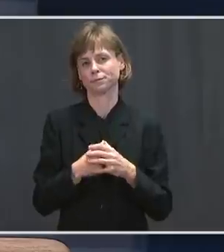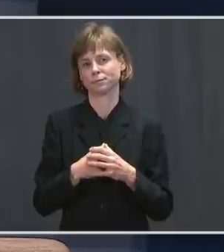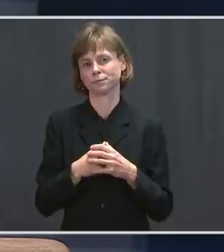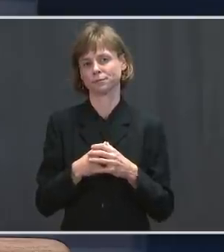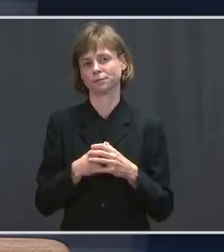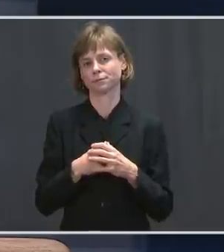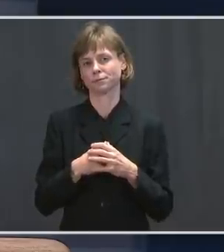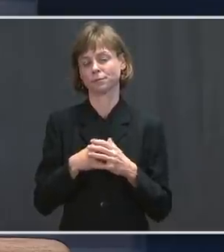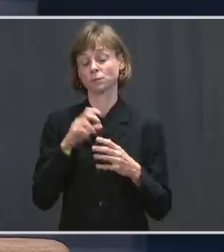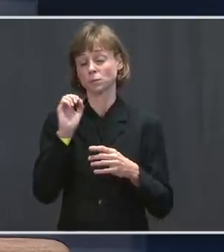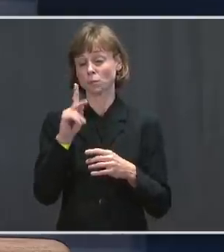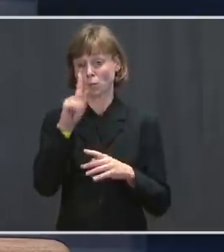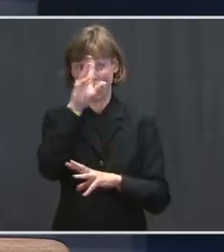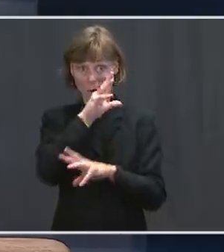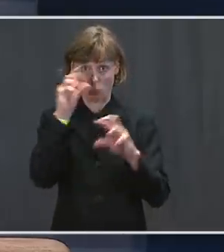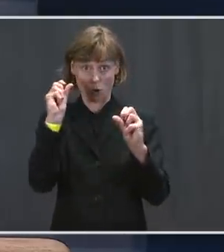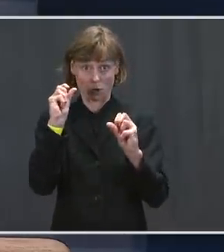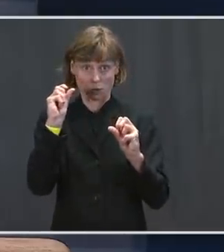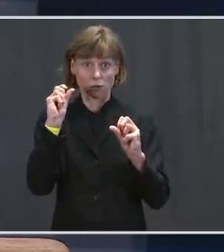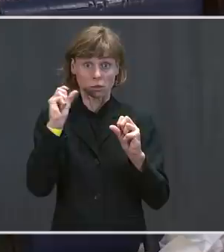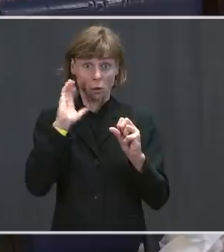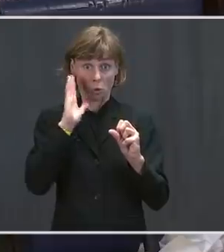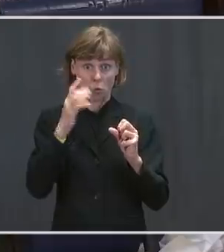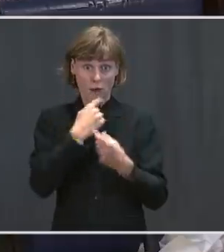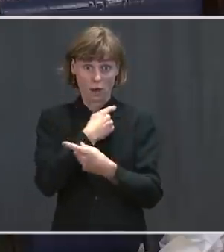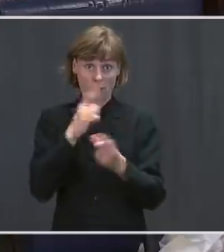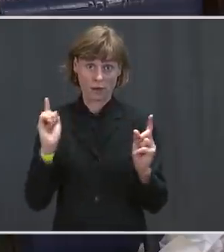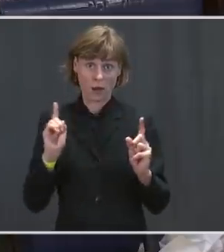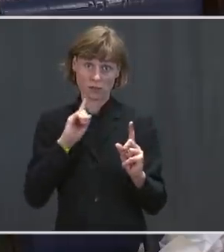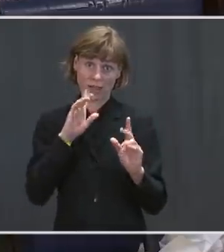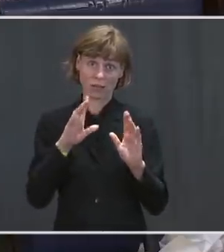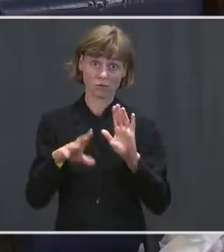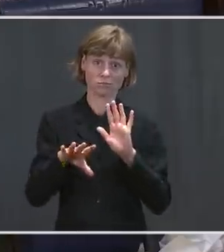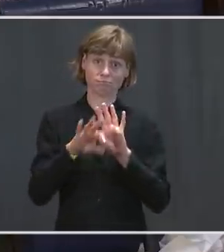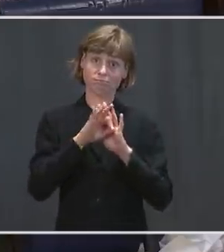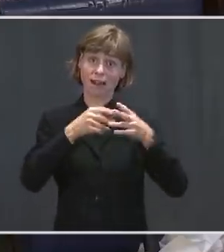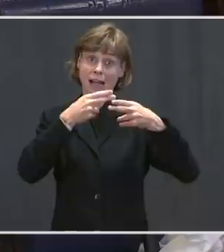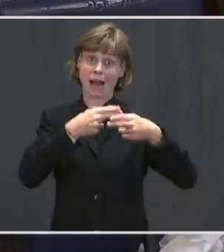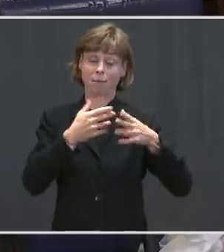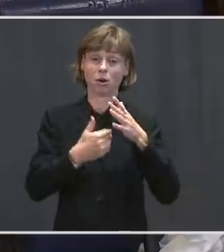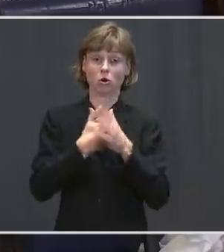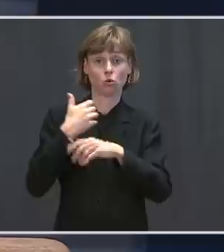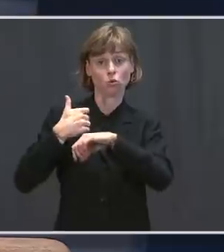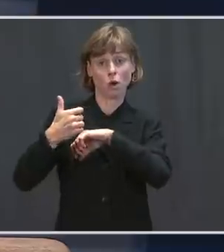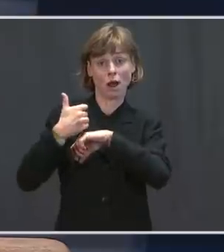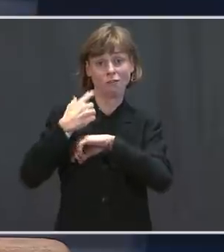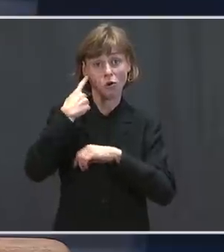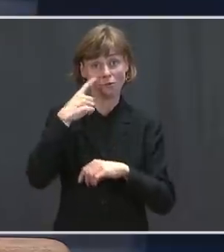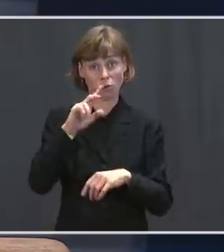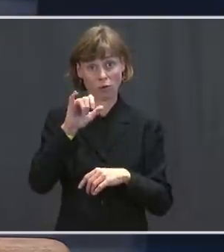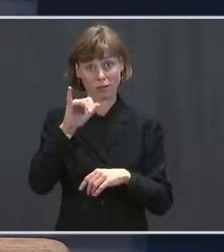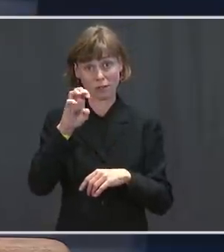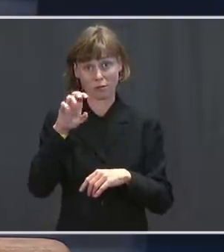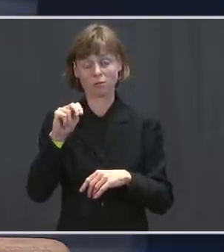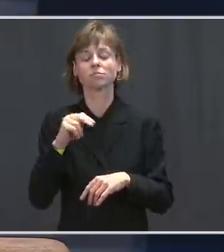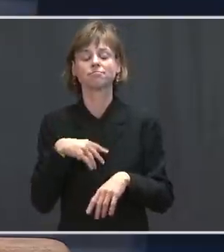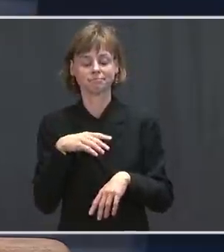The Press: Hi, will the President announce that he's naming a new envoy for Yemen when he's at the state department this afternoon? Mr. Sullivan: Yes, he will.